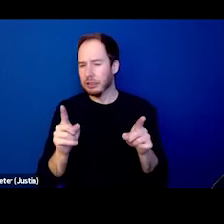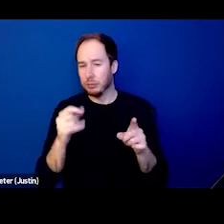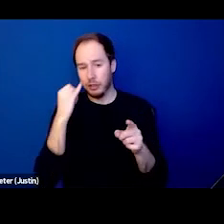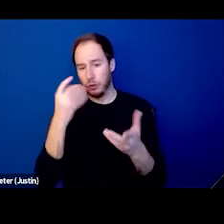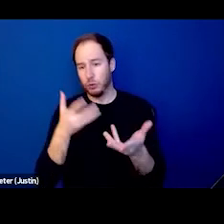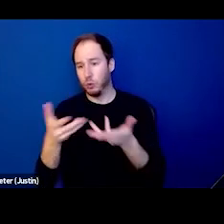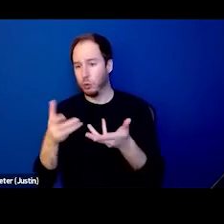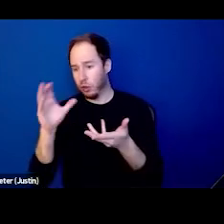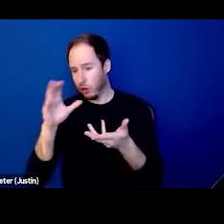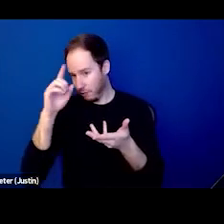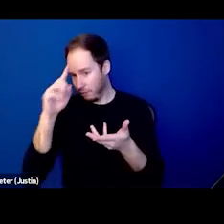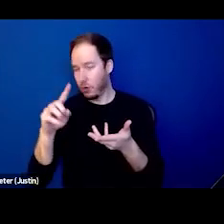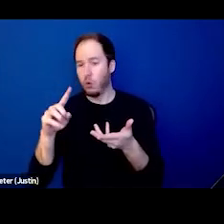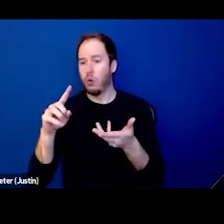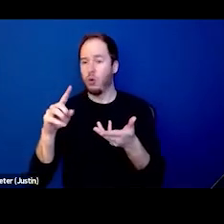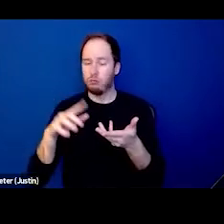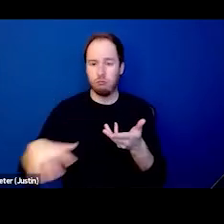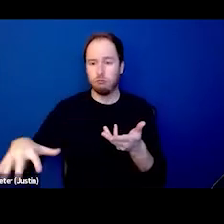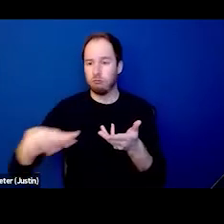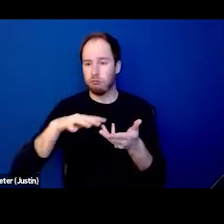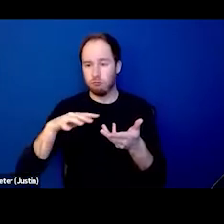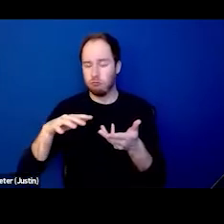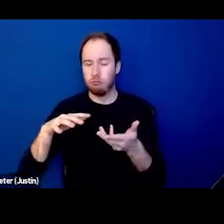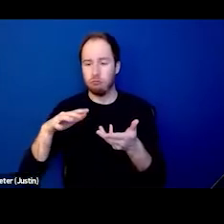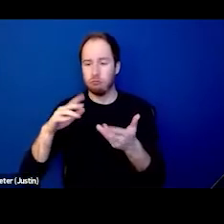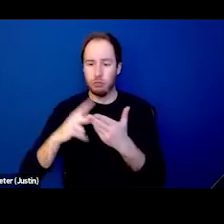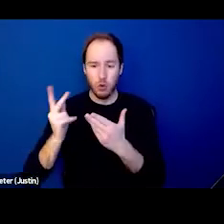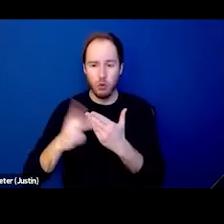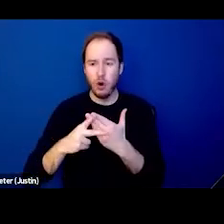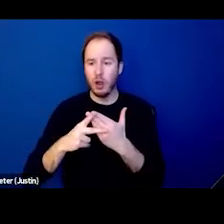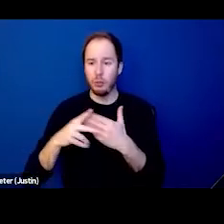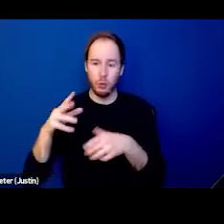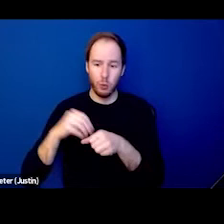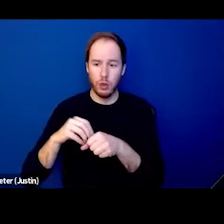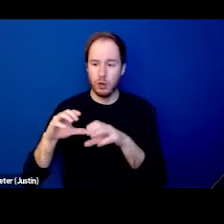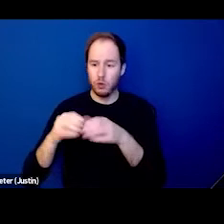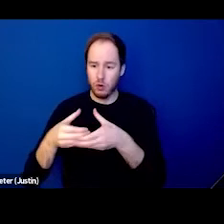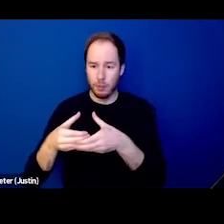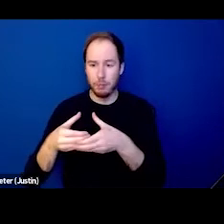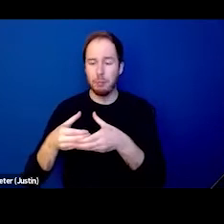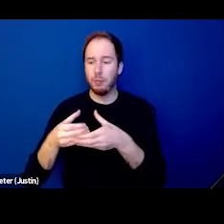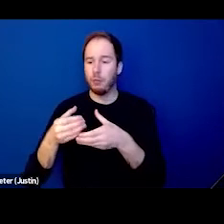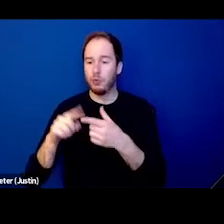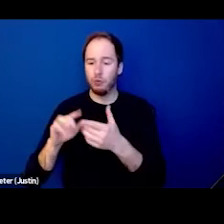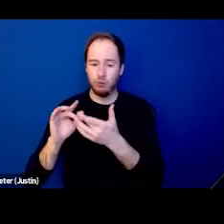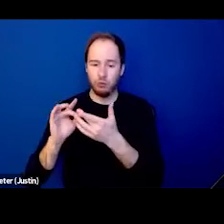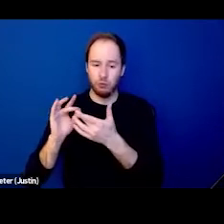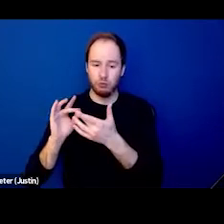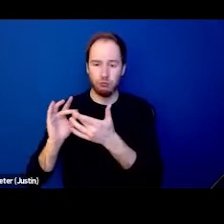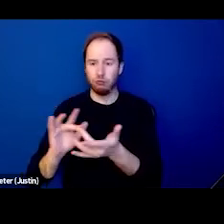looking to expand your SOAR program within a tribal community or reach a certain group